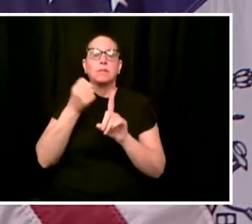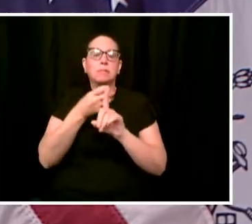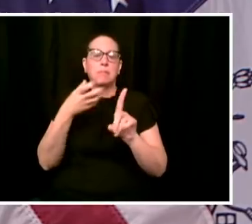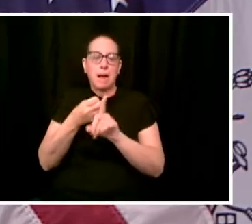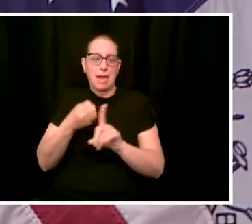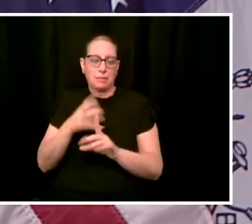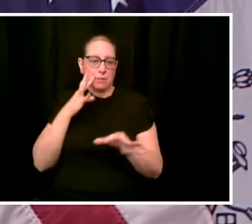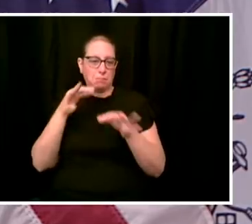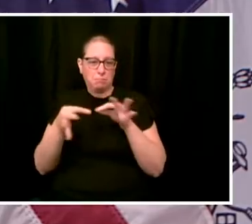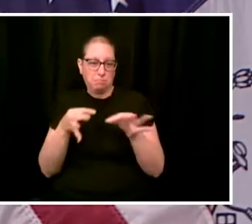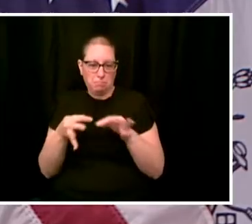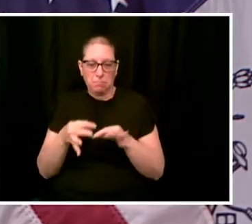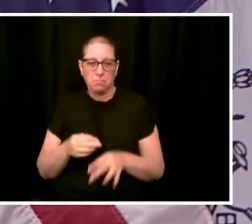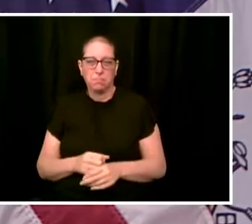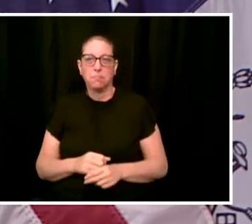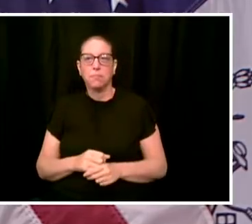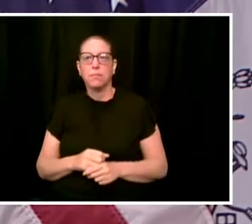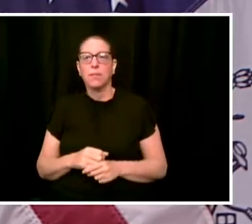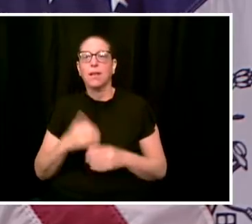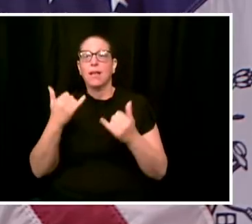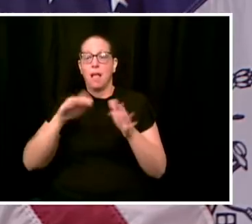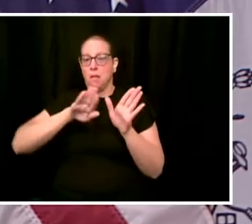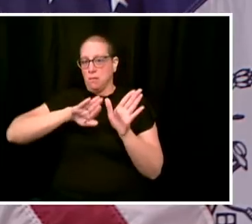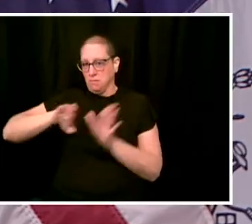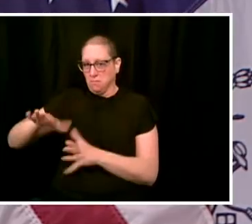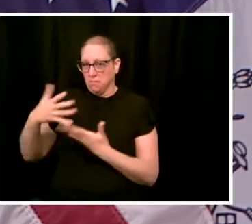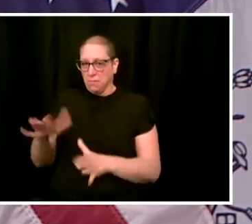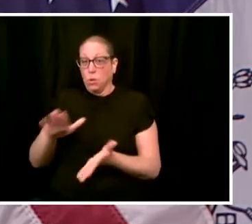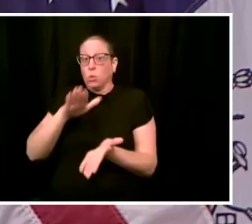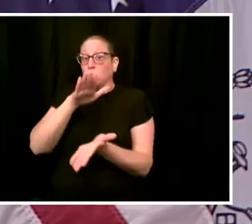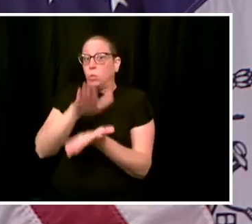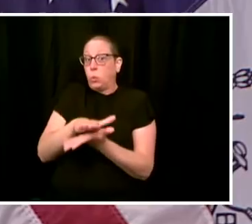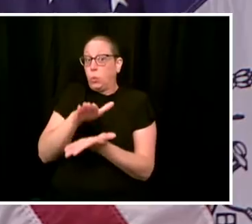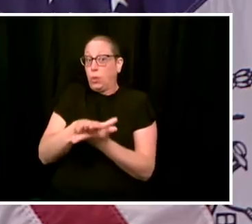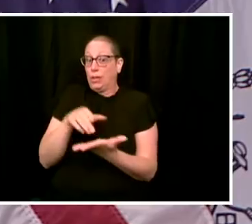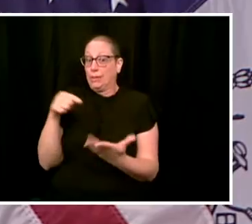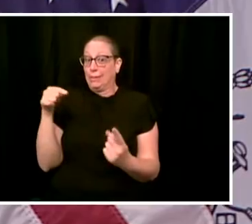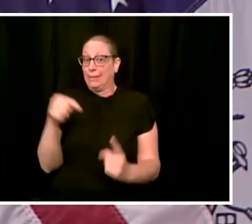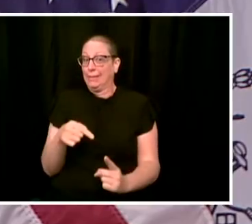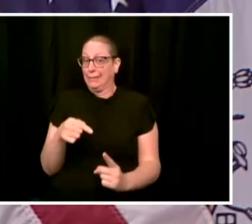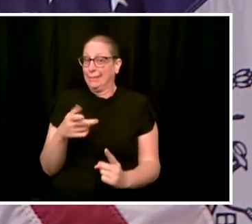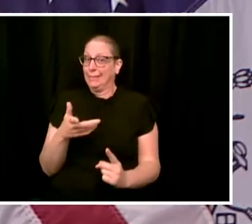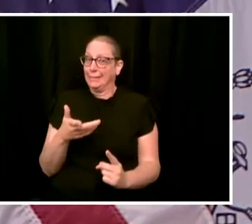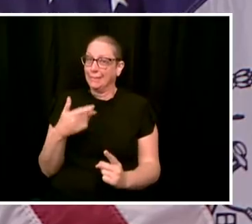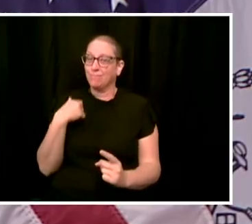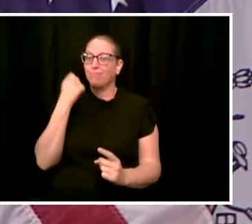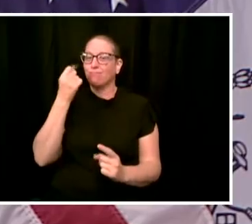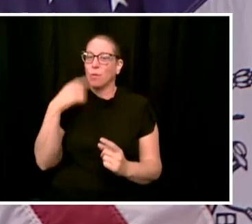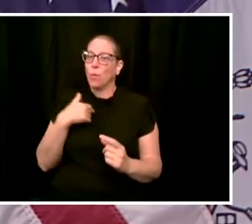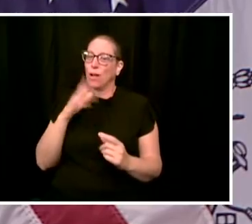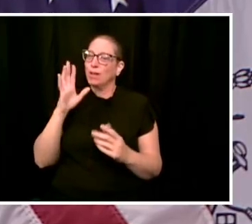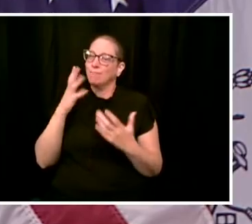AN OPENING UP MORE AND MORE REACH INTO COMMUTI AS WE GO ALG.ON ON THE ISSUE OF